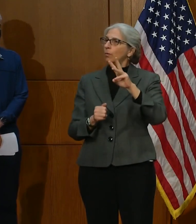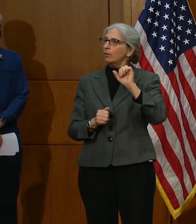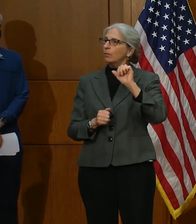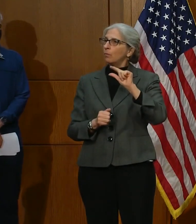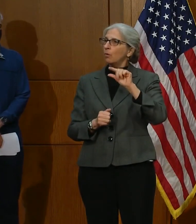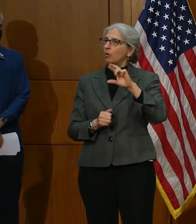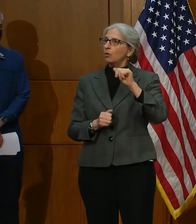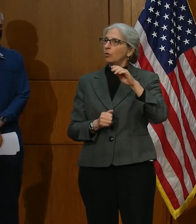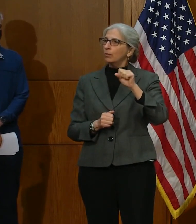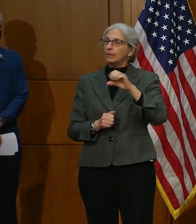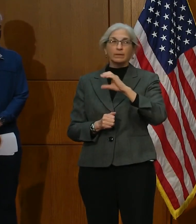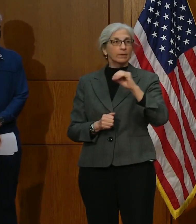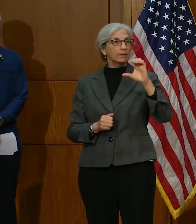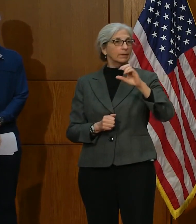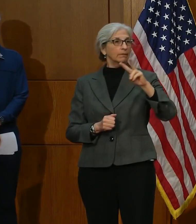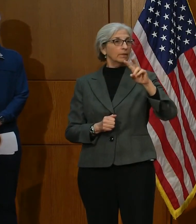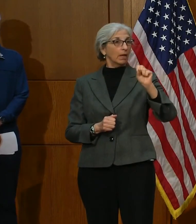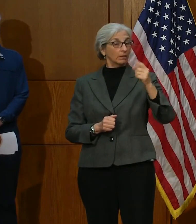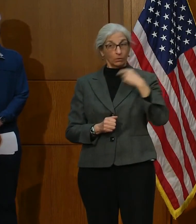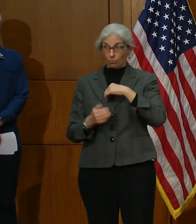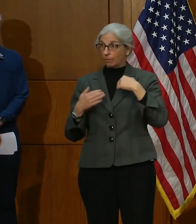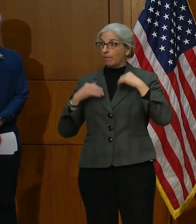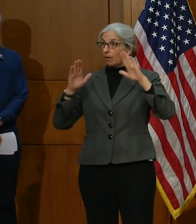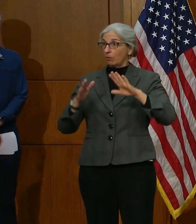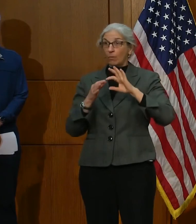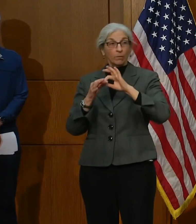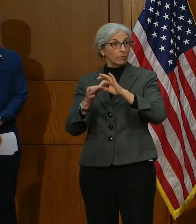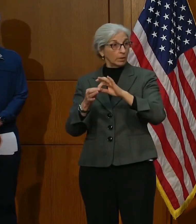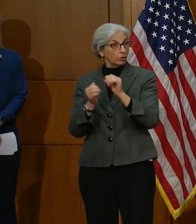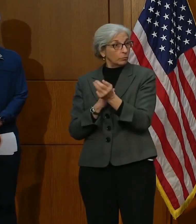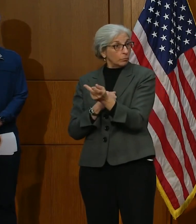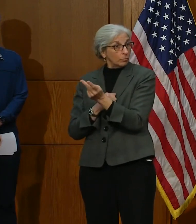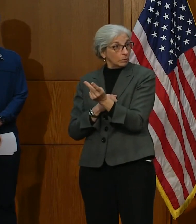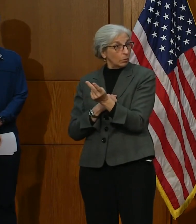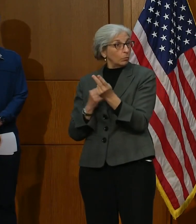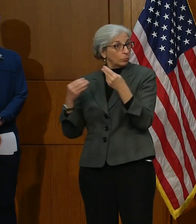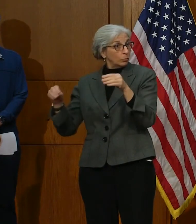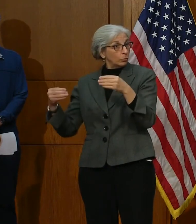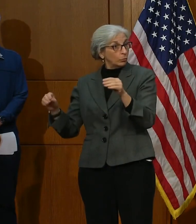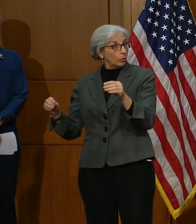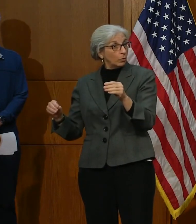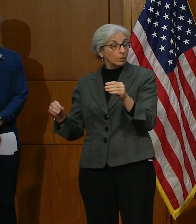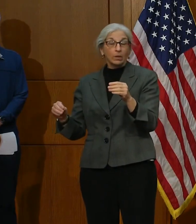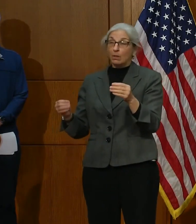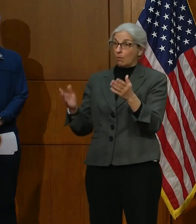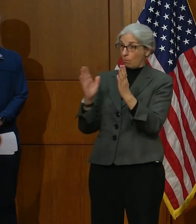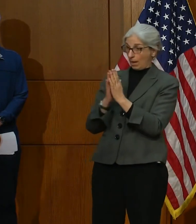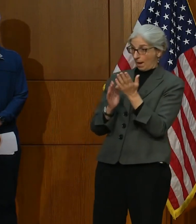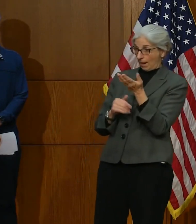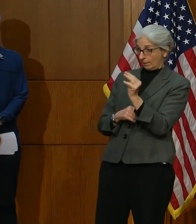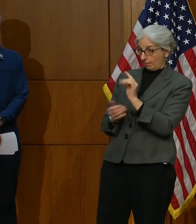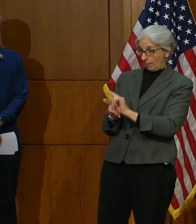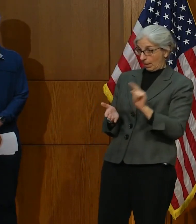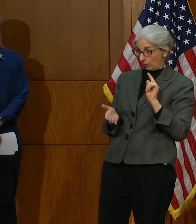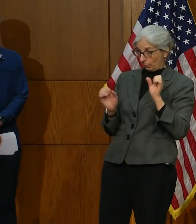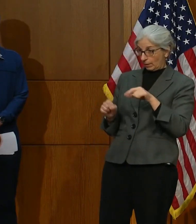COMMONWEALTH TO WORK WITH WALGREENS AND CVS. WE'VE HAD A GREAT RELATIONSHIP. WE HAD